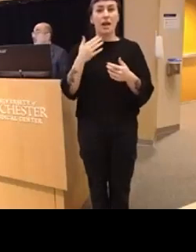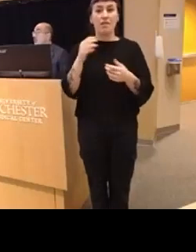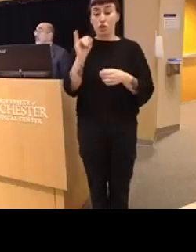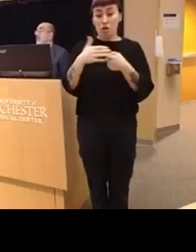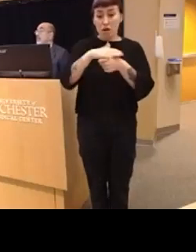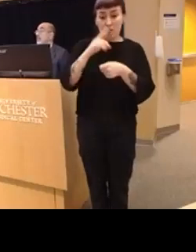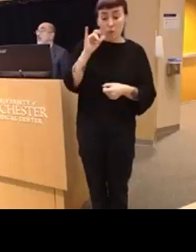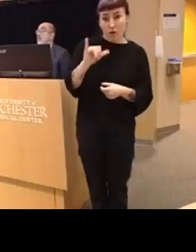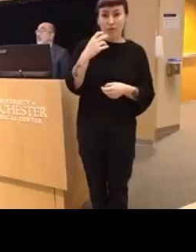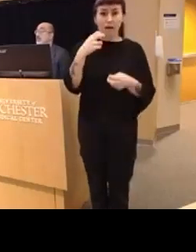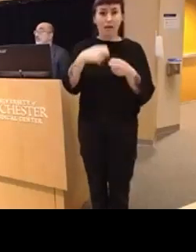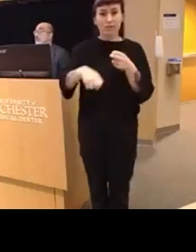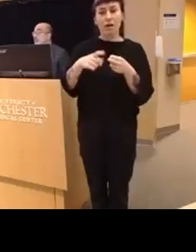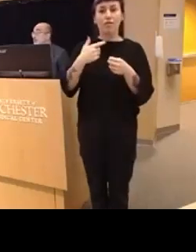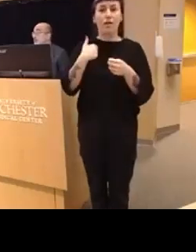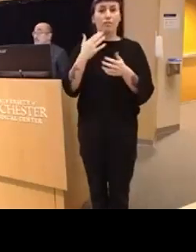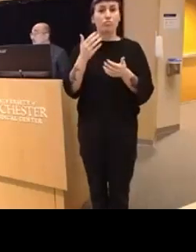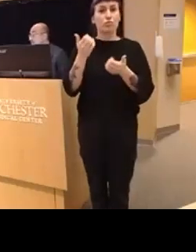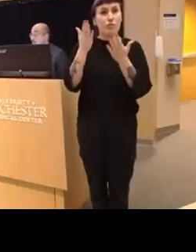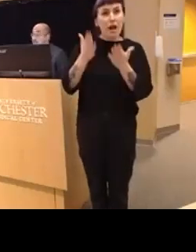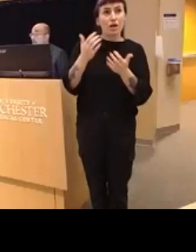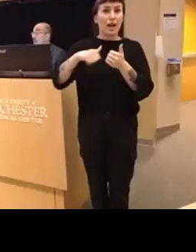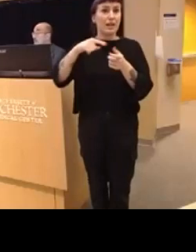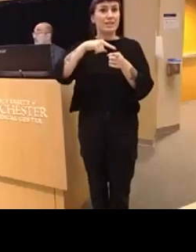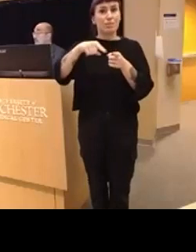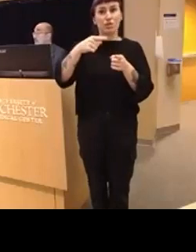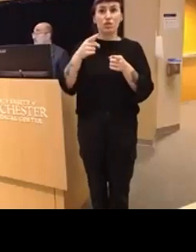it's hard to actually get you know providers and any specialy primary care or any specialty that